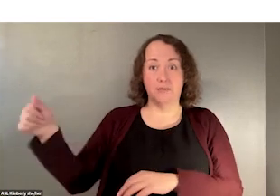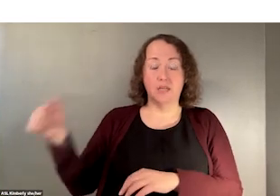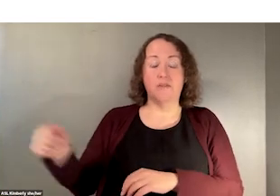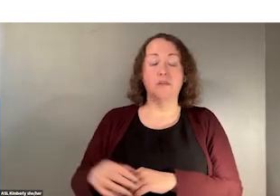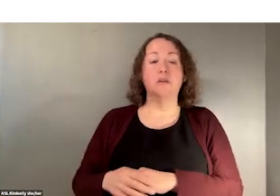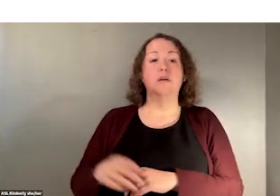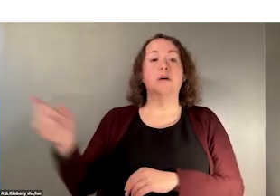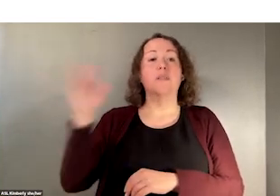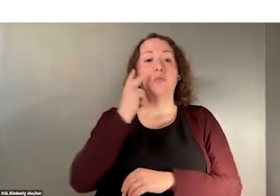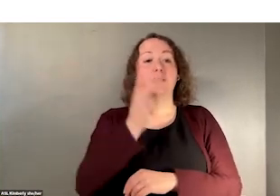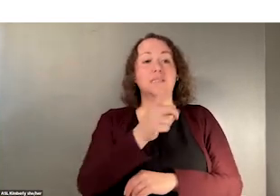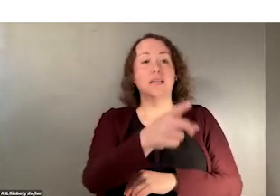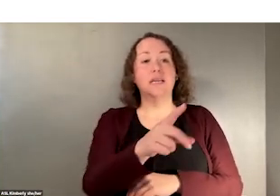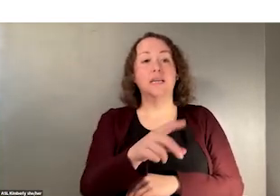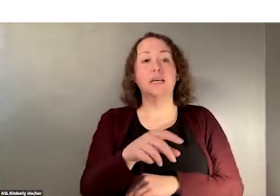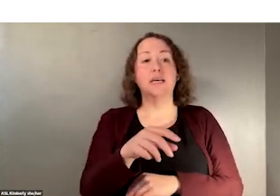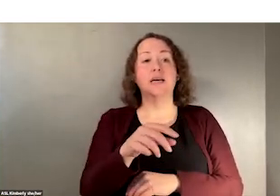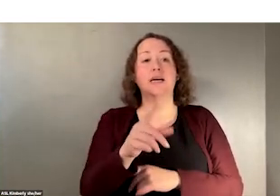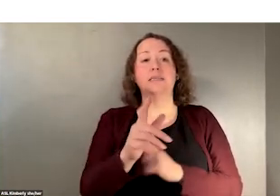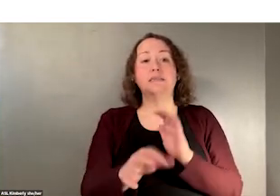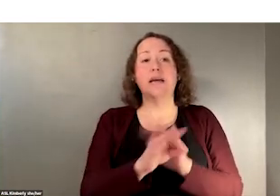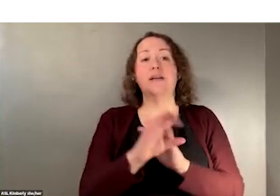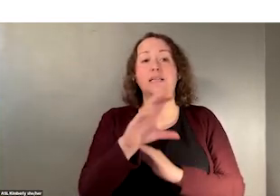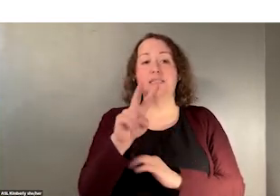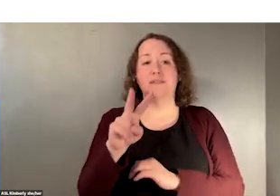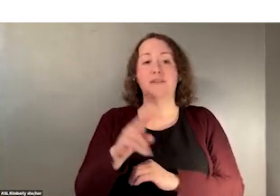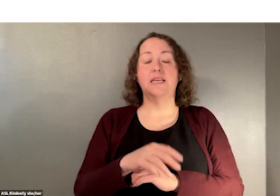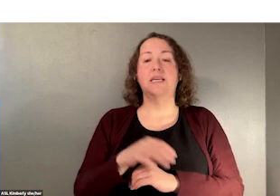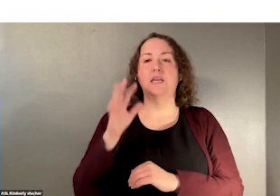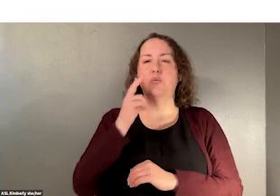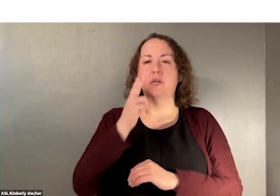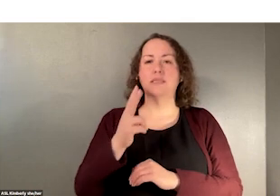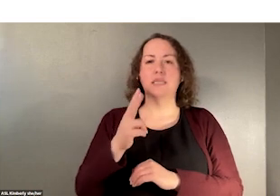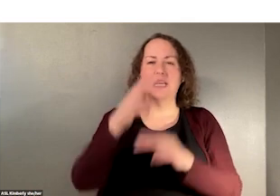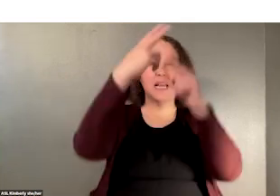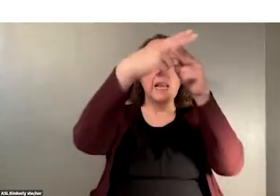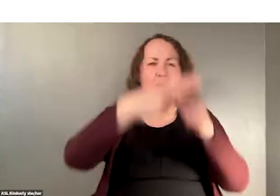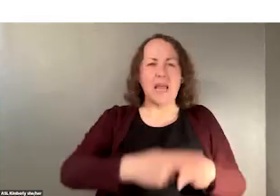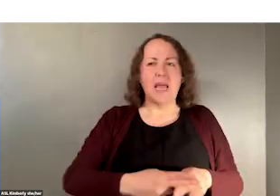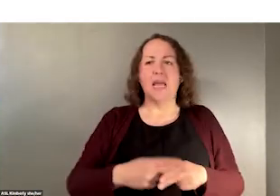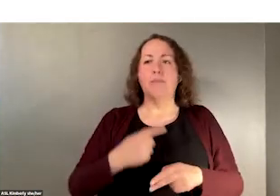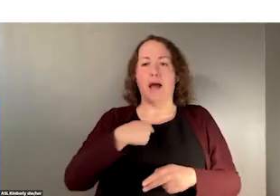They'll see the individuals that they are able to go in and work on their biographical sketches.